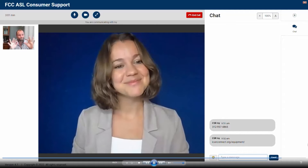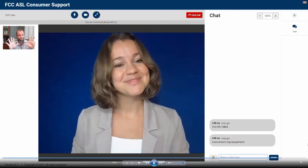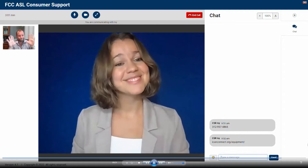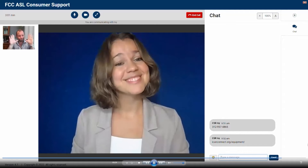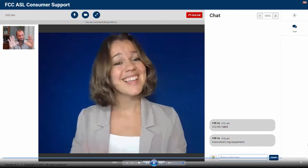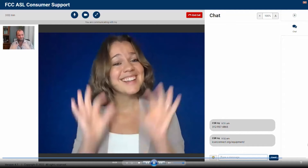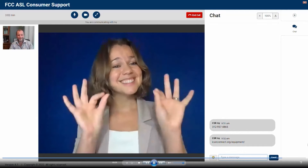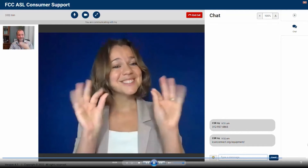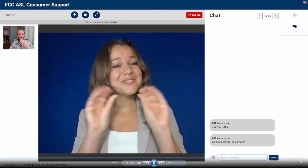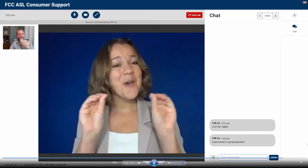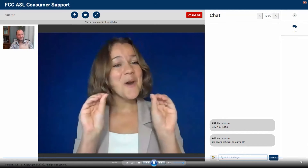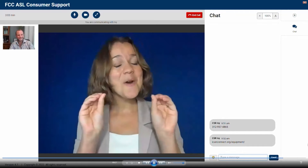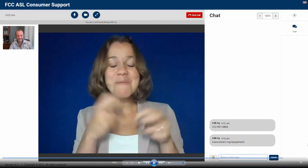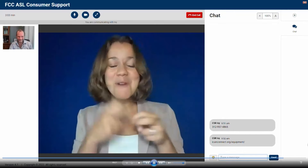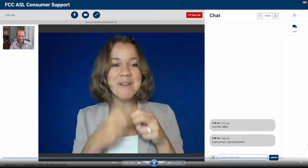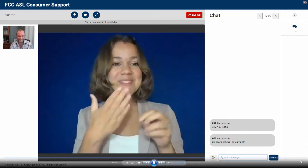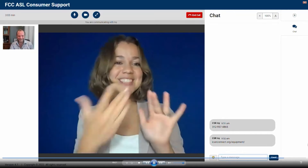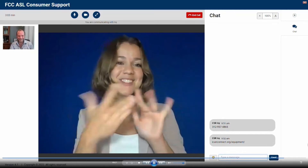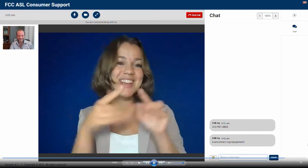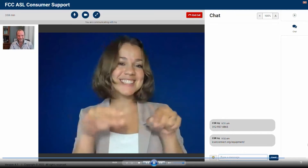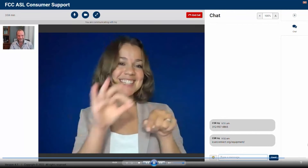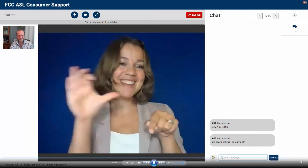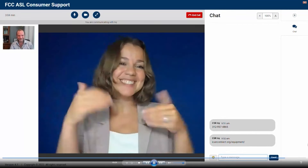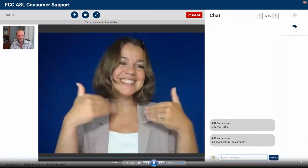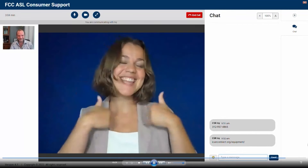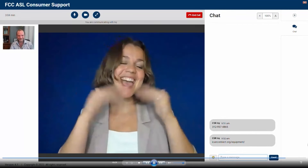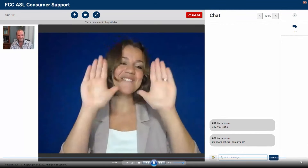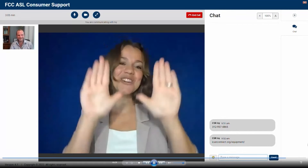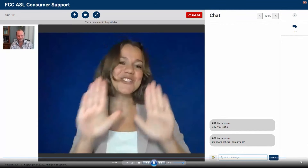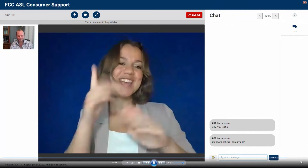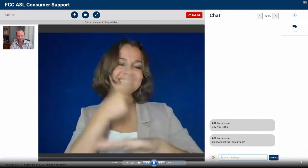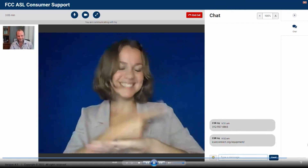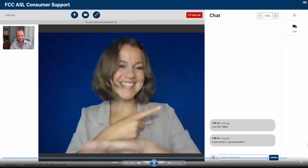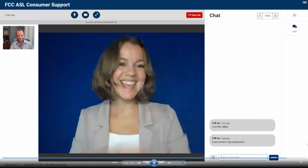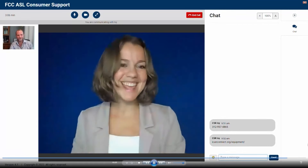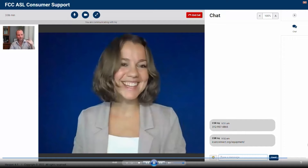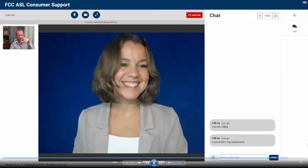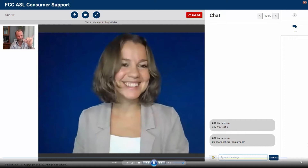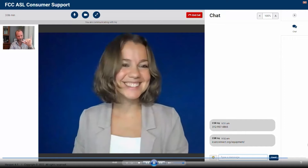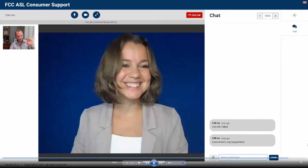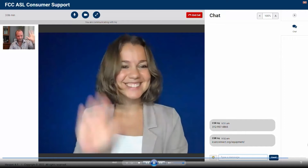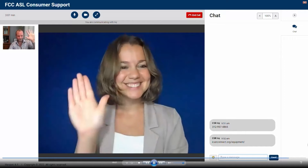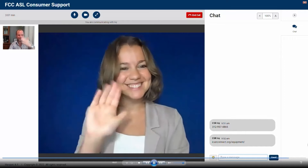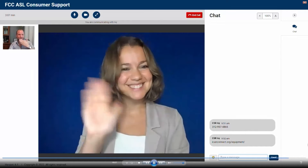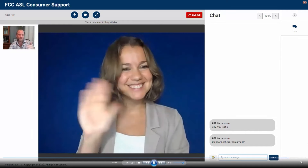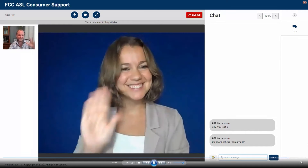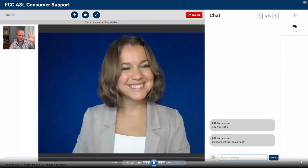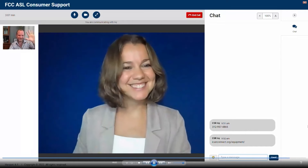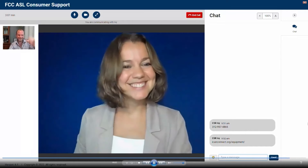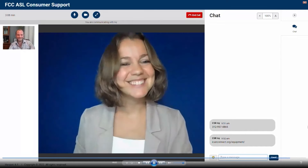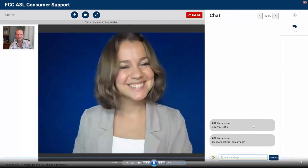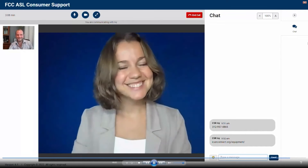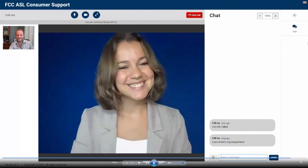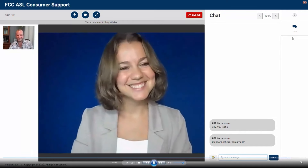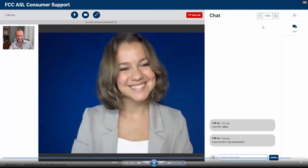AGENT IS TYPING THE URL AND SHARING IT IN THE CHAT, ICANCONNECT.ORG/. THANK YOU SO MUCH.